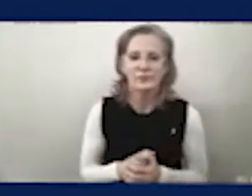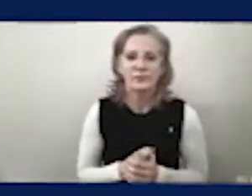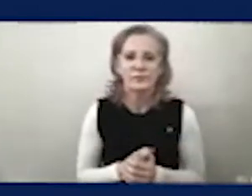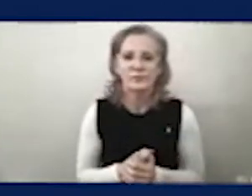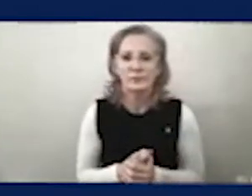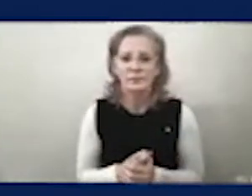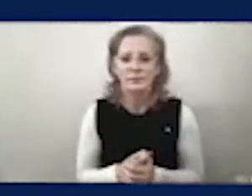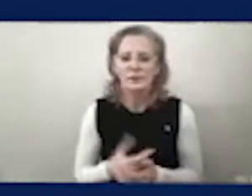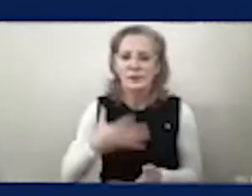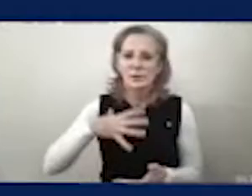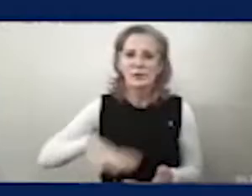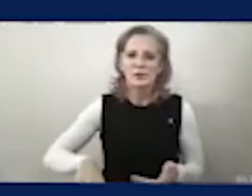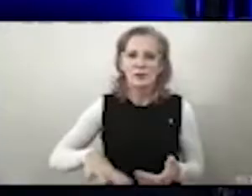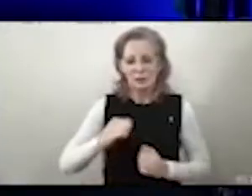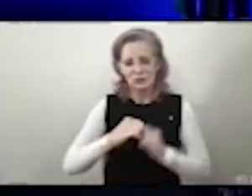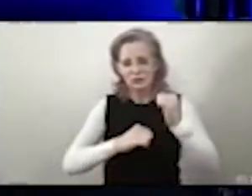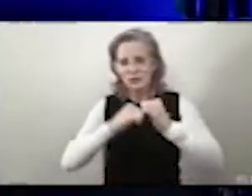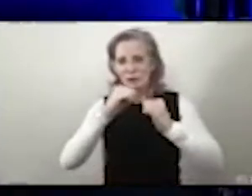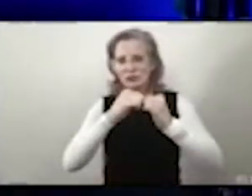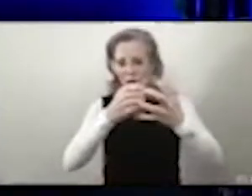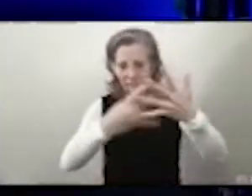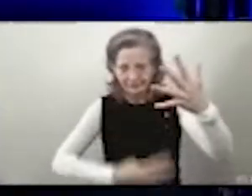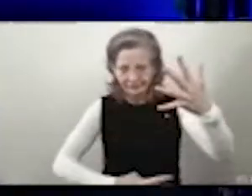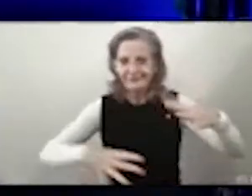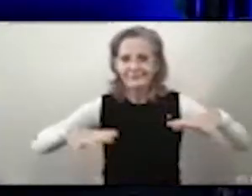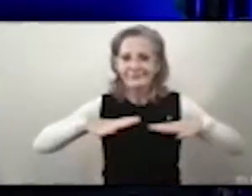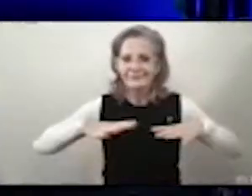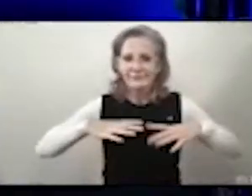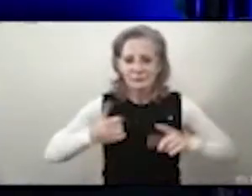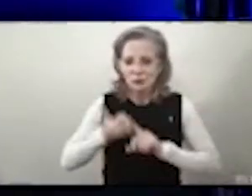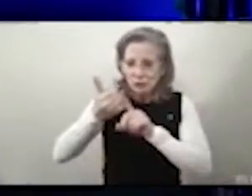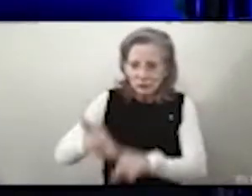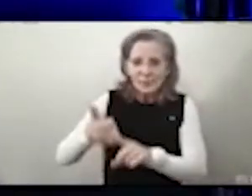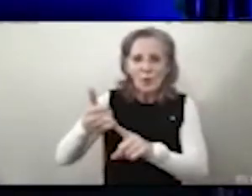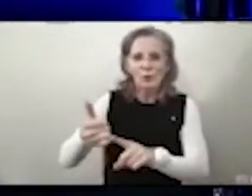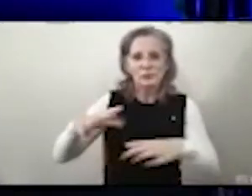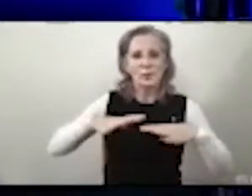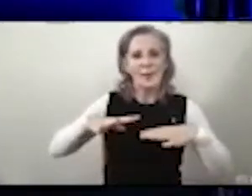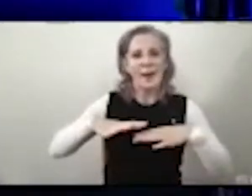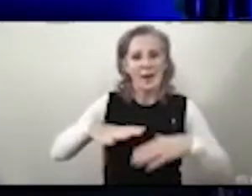for future challenges. Key to that is better understanding foresighting,